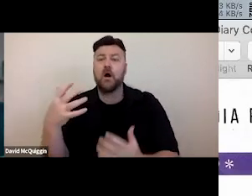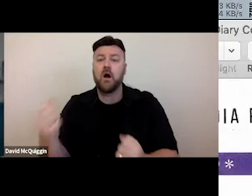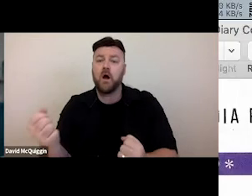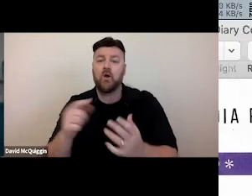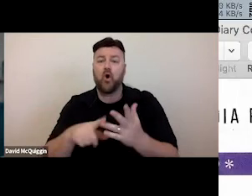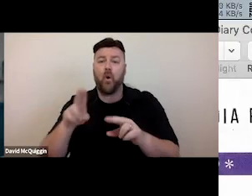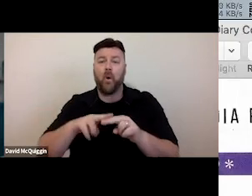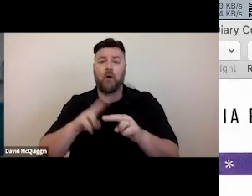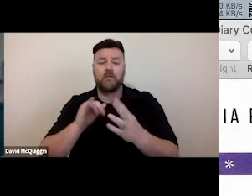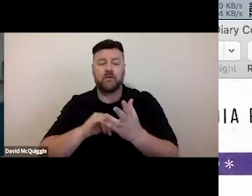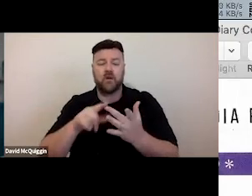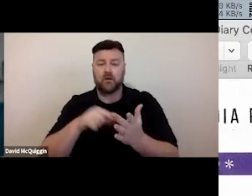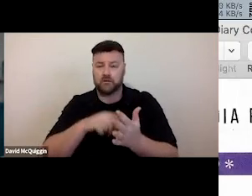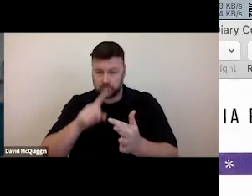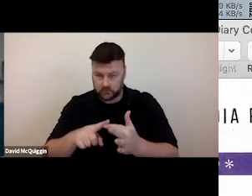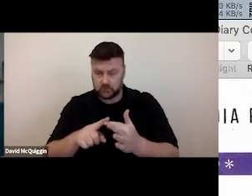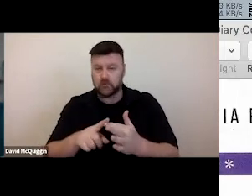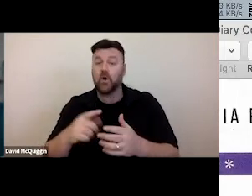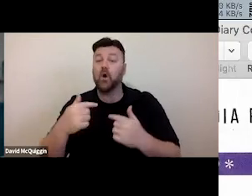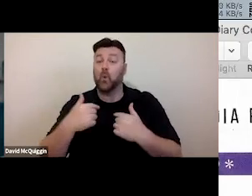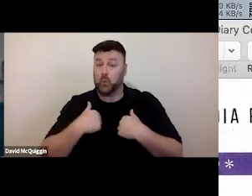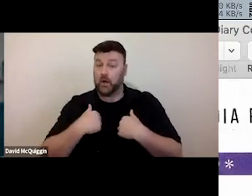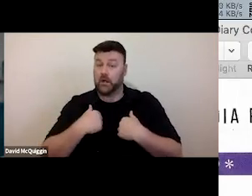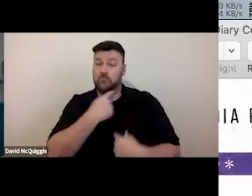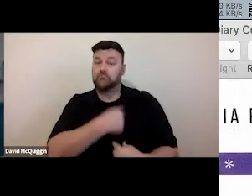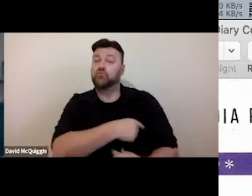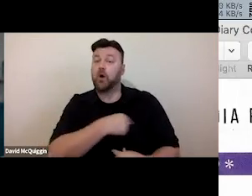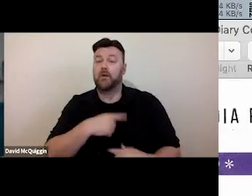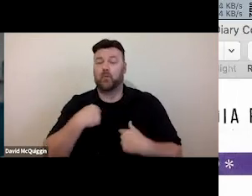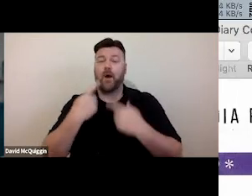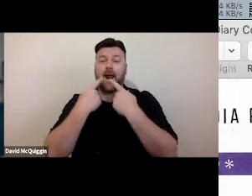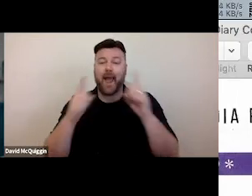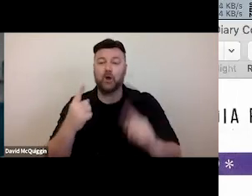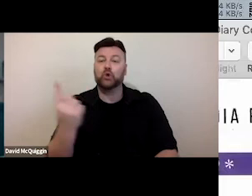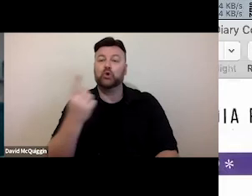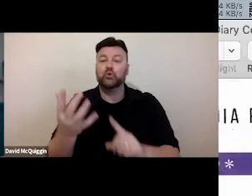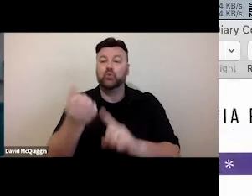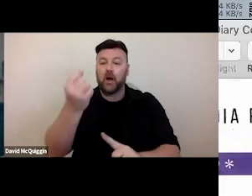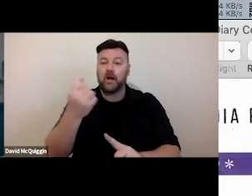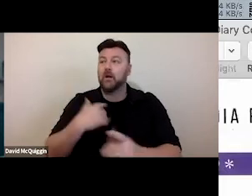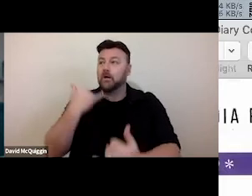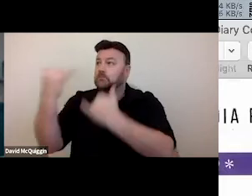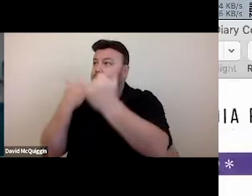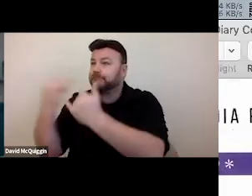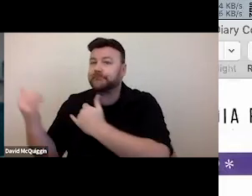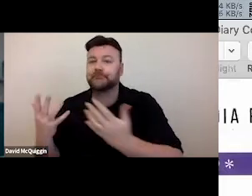to announce who won a competition and then I couldn't get anybody. So